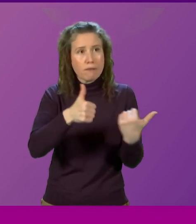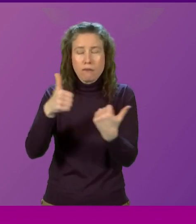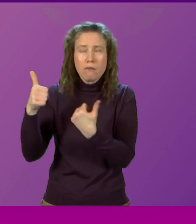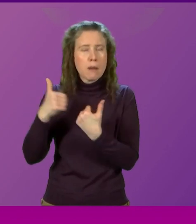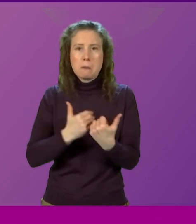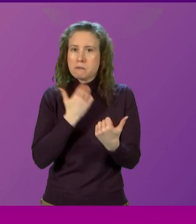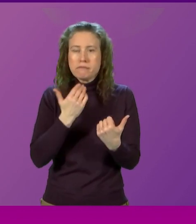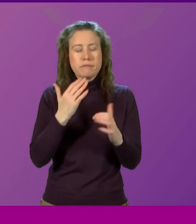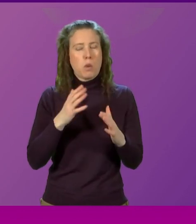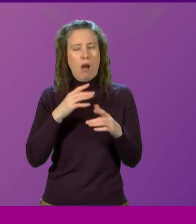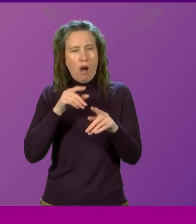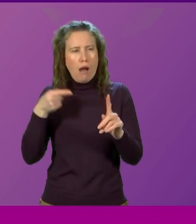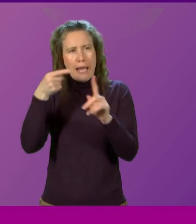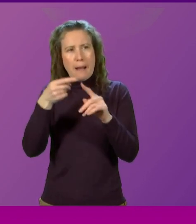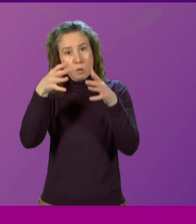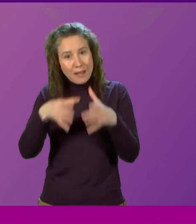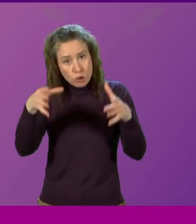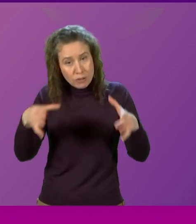We are working to increase the number of GPs.